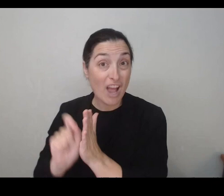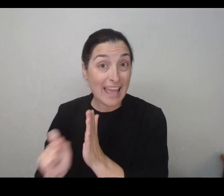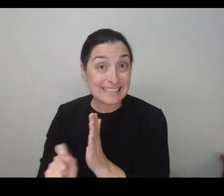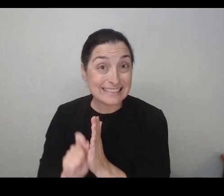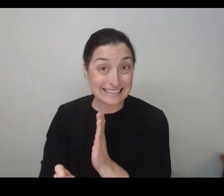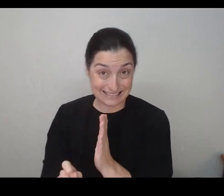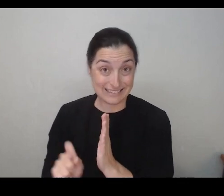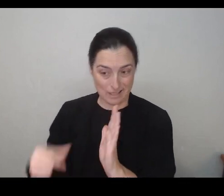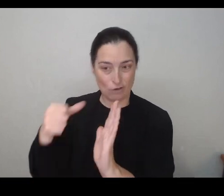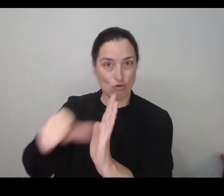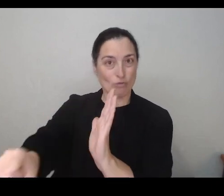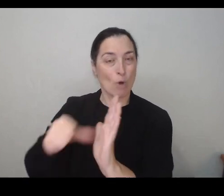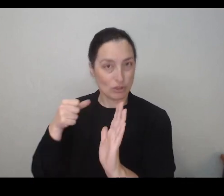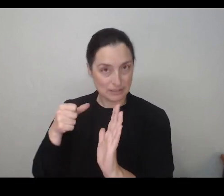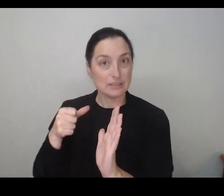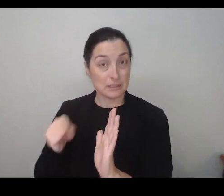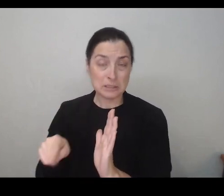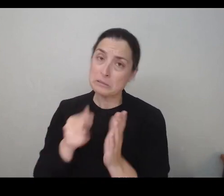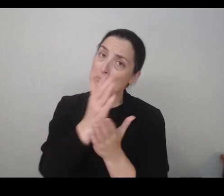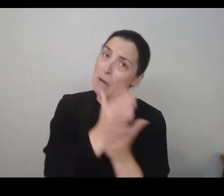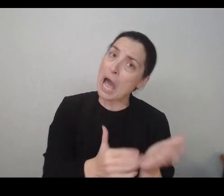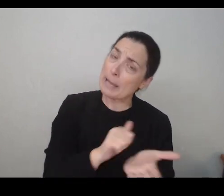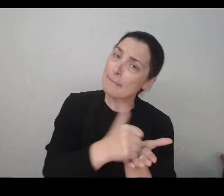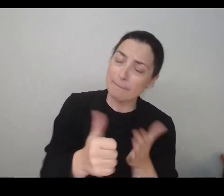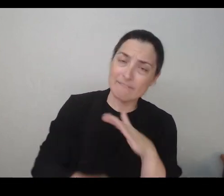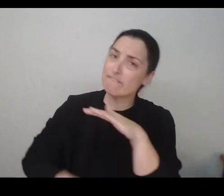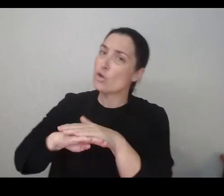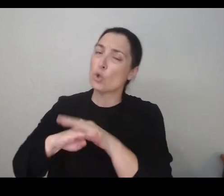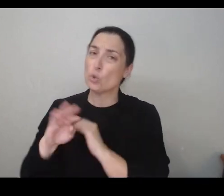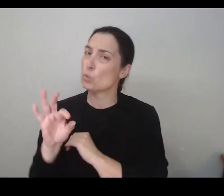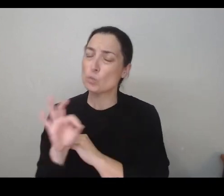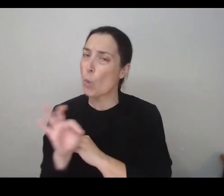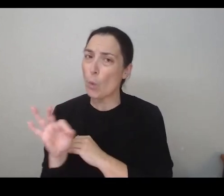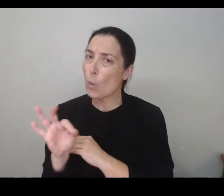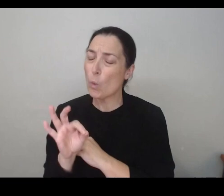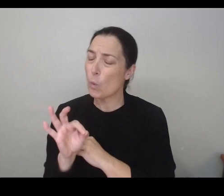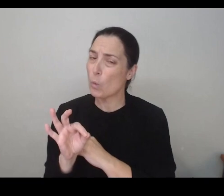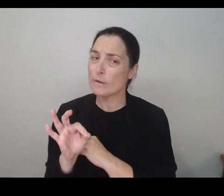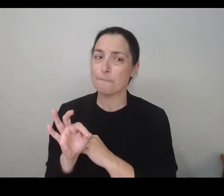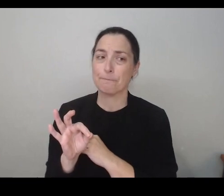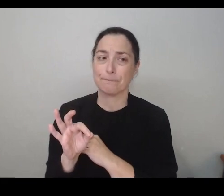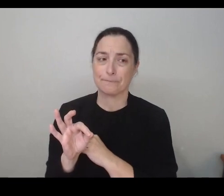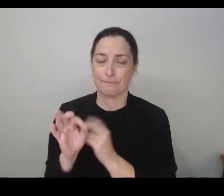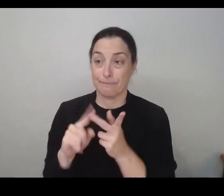I mean it's partly published only. And even if you find every word, you know, letters by Gauguin and so on,